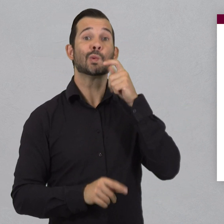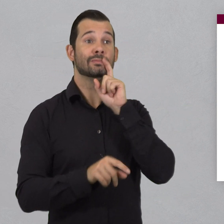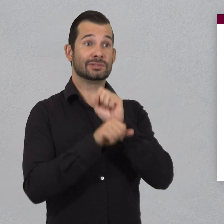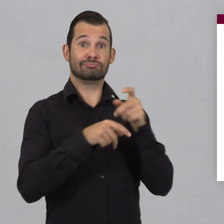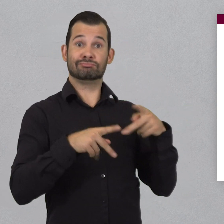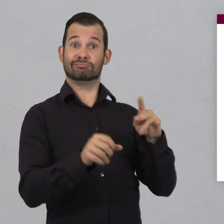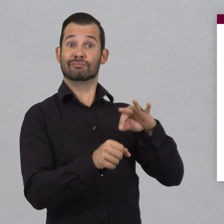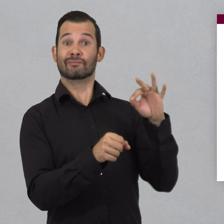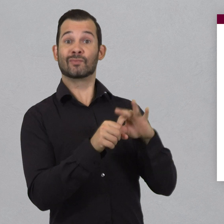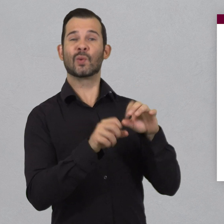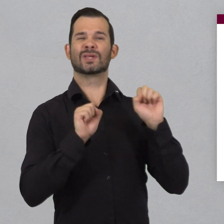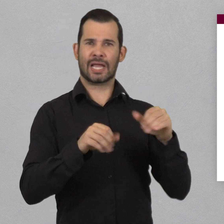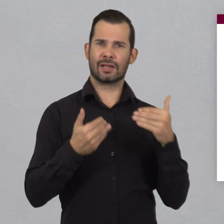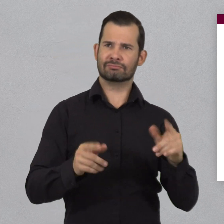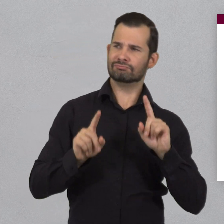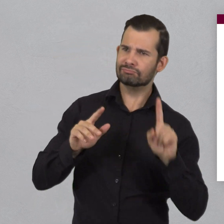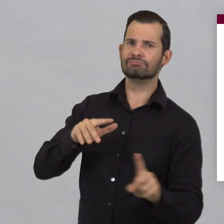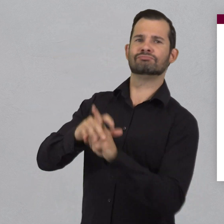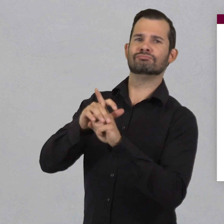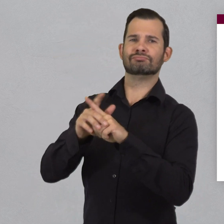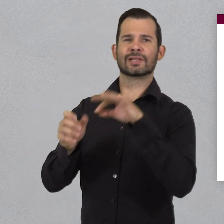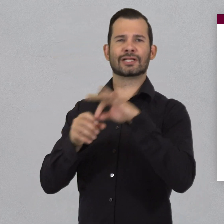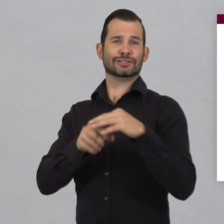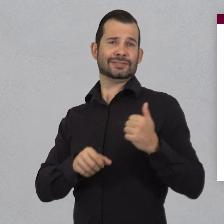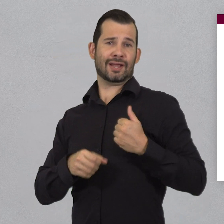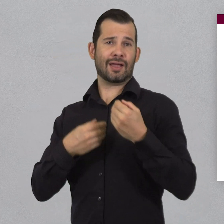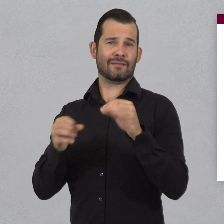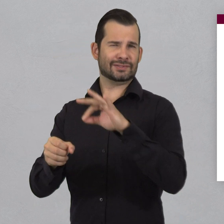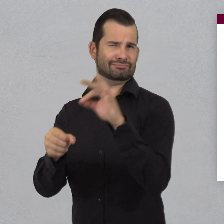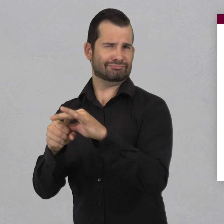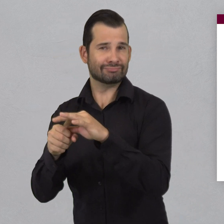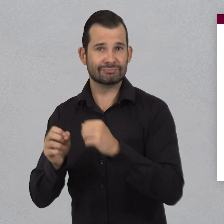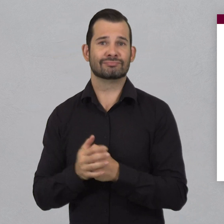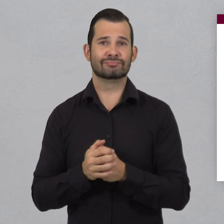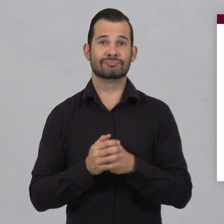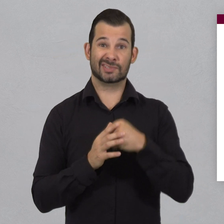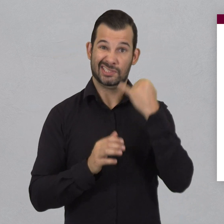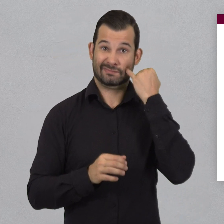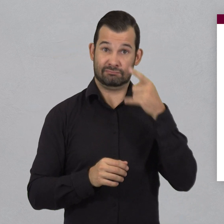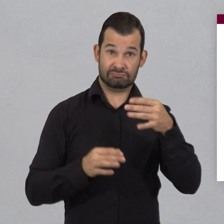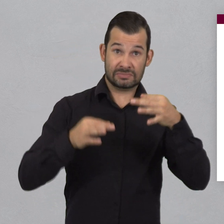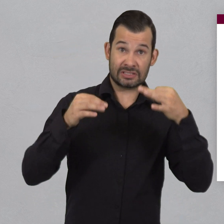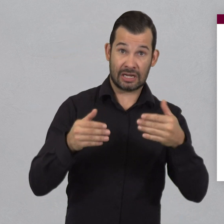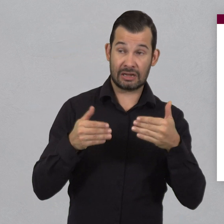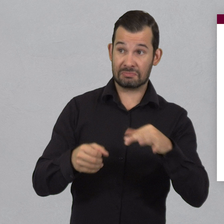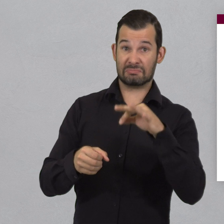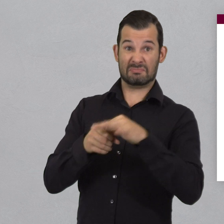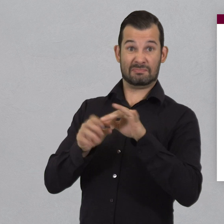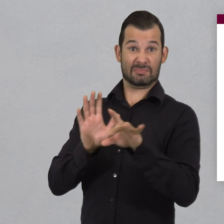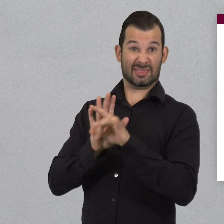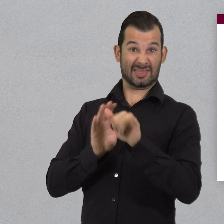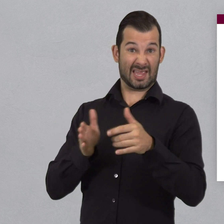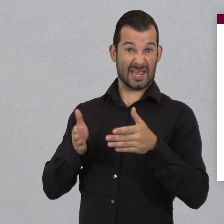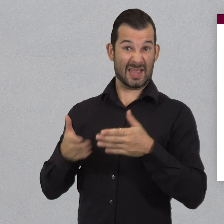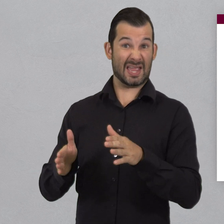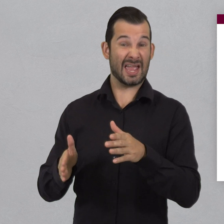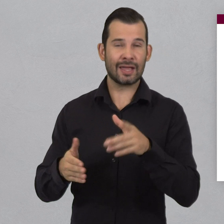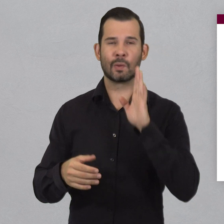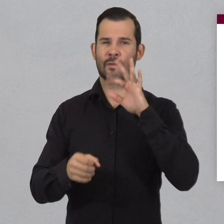who is eligible to vote can do so at an Elections Canada office. If you choose this voting option,